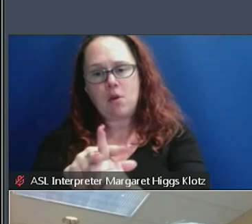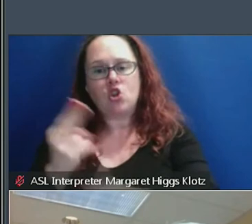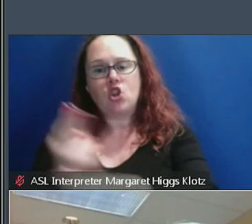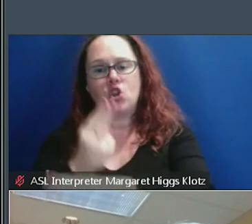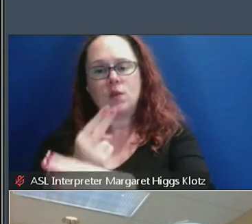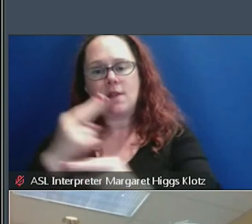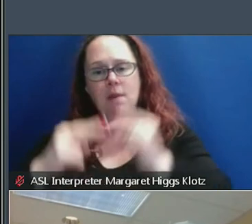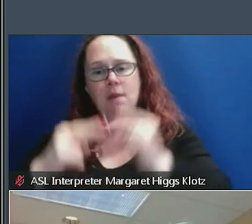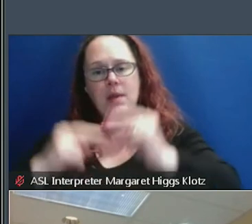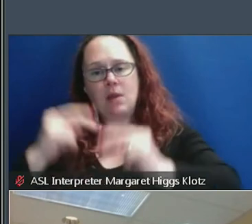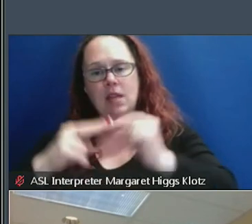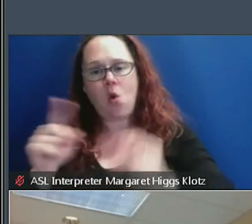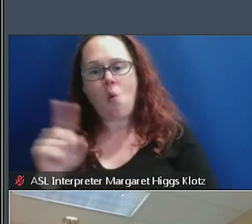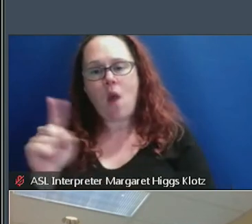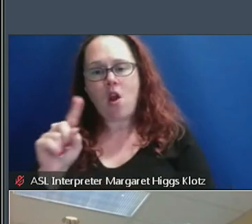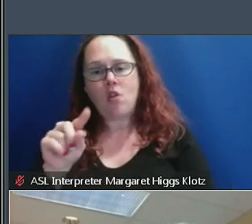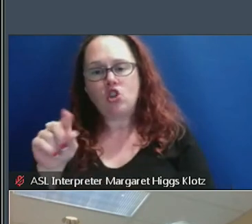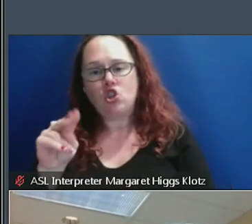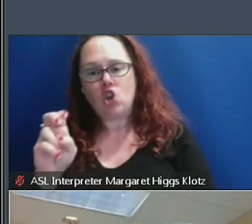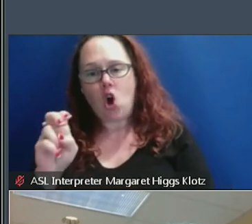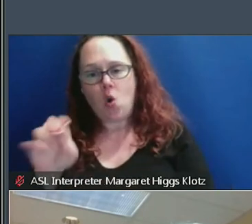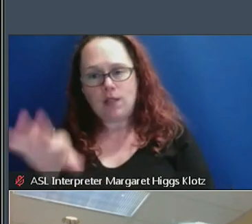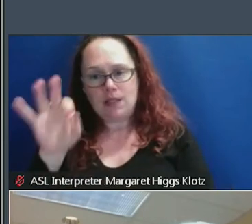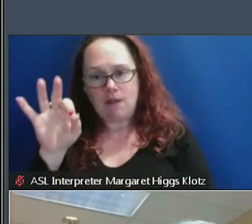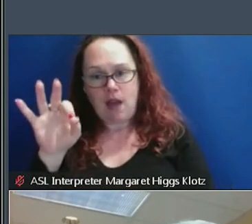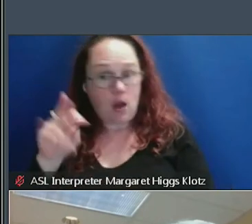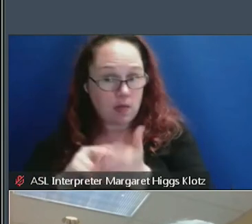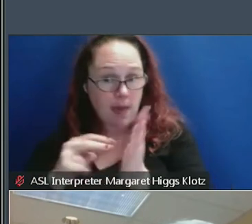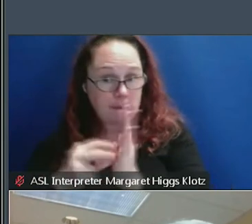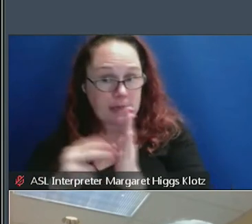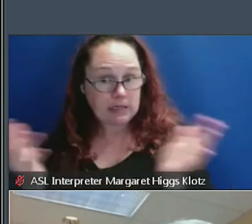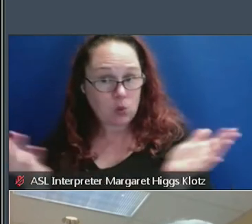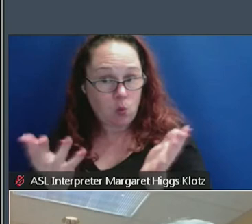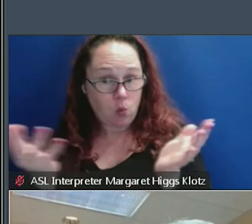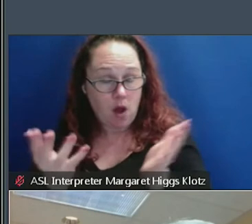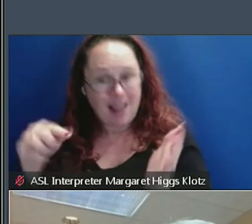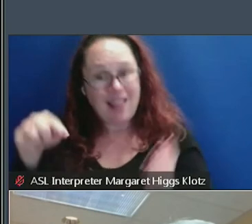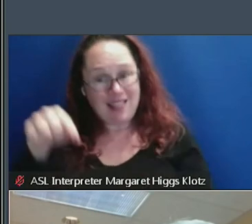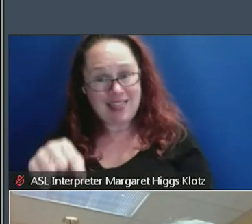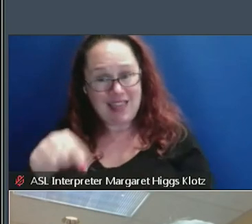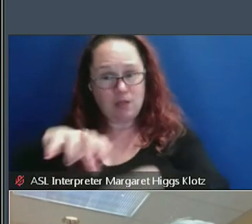which is located. That means this, this facility must conform with the requirements of the